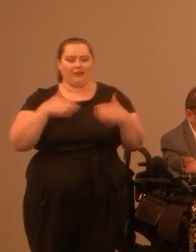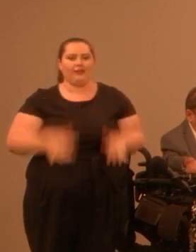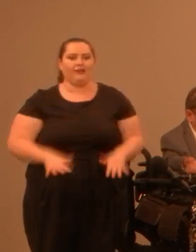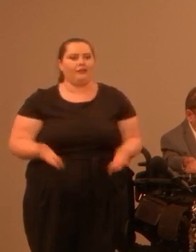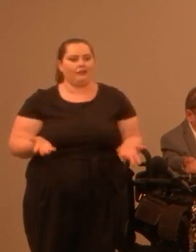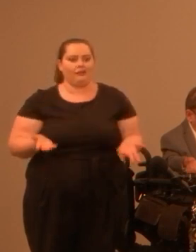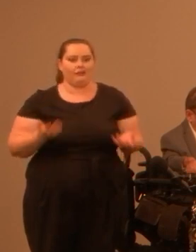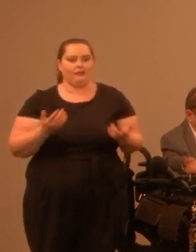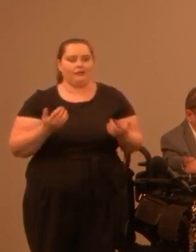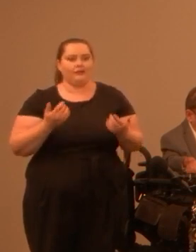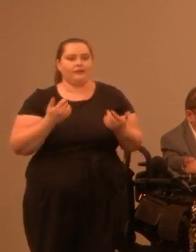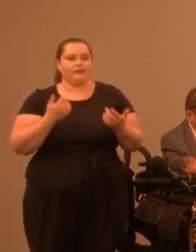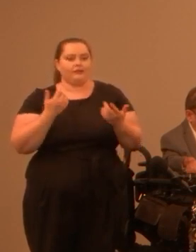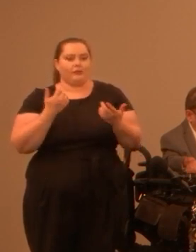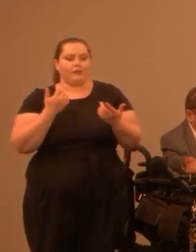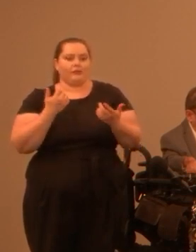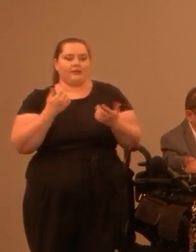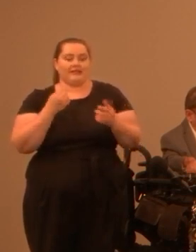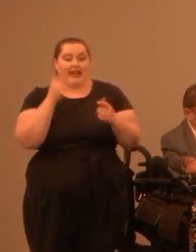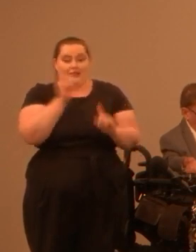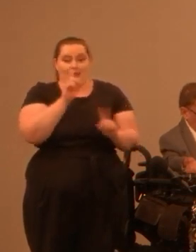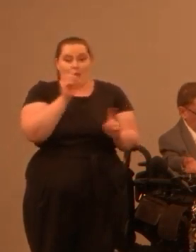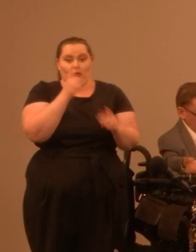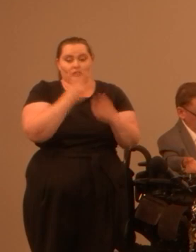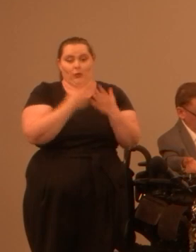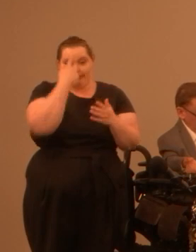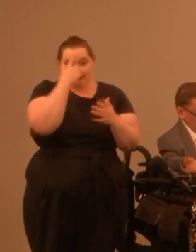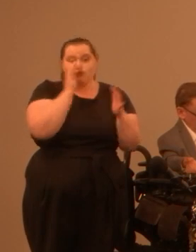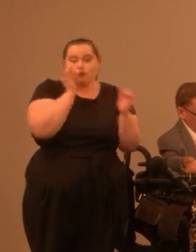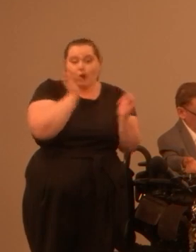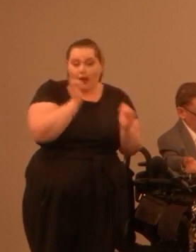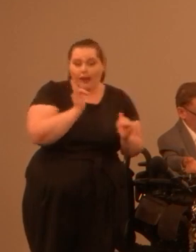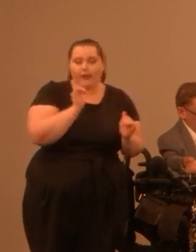of concept trials at the moment, I'm hoping to get it rolled out across